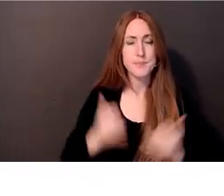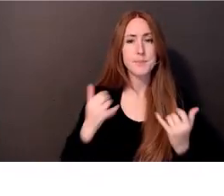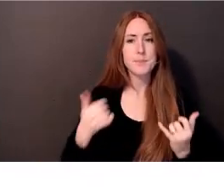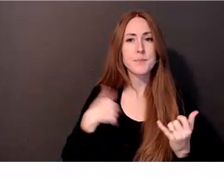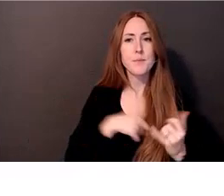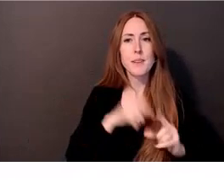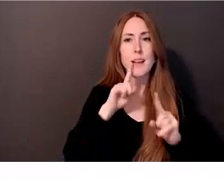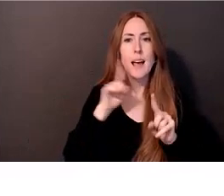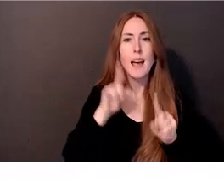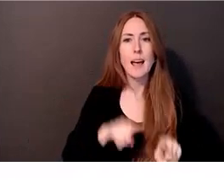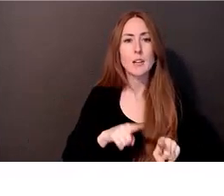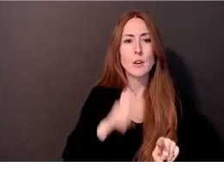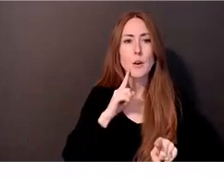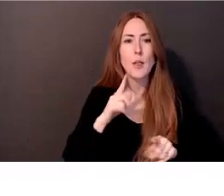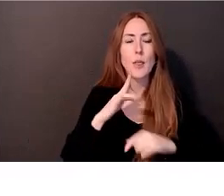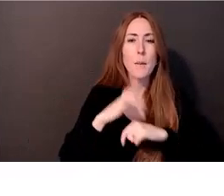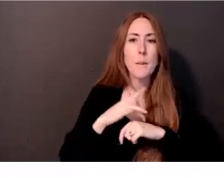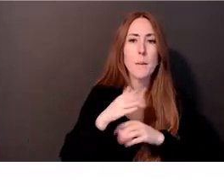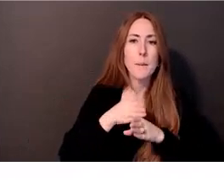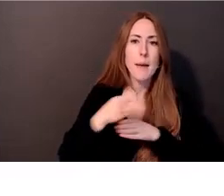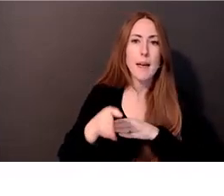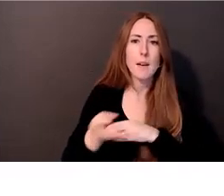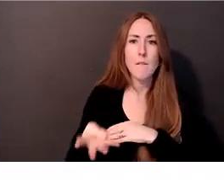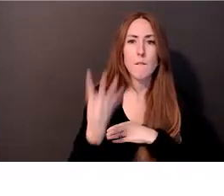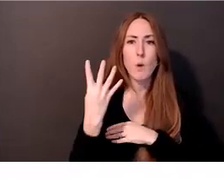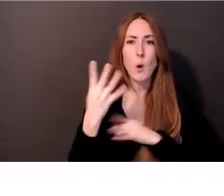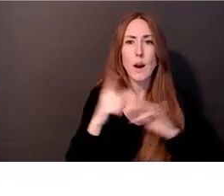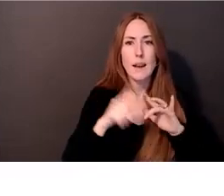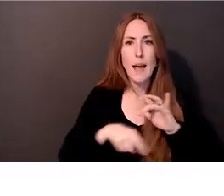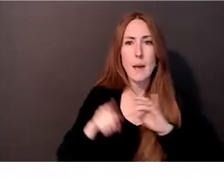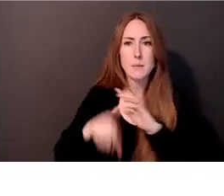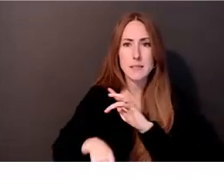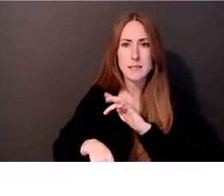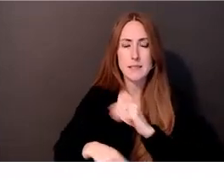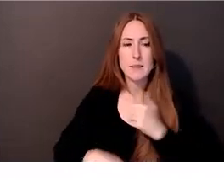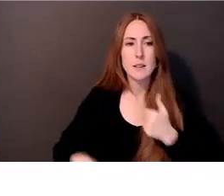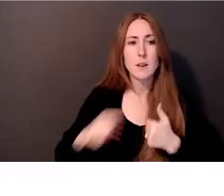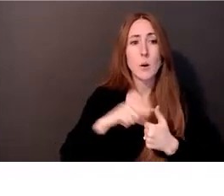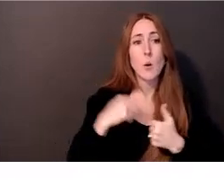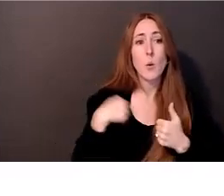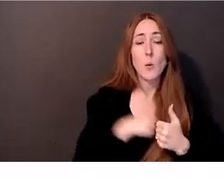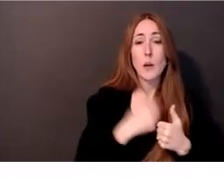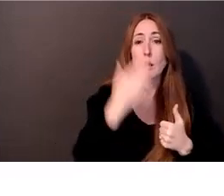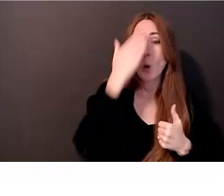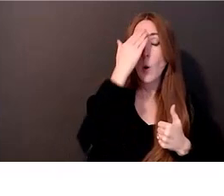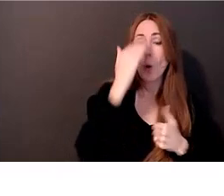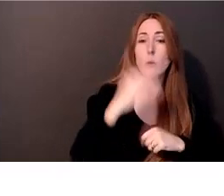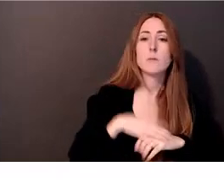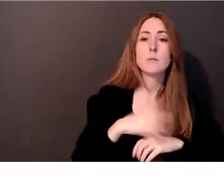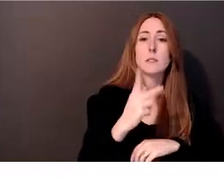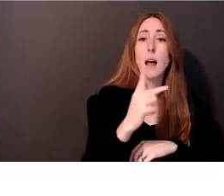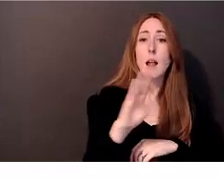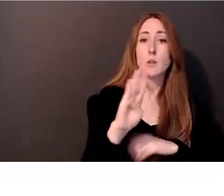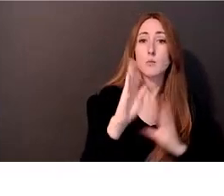So in the demographic information, we can say that knowledge brokers are skillful expert clinicians.